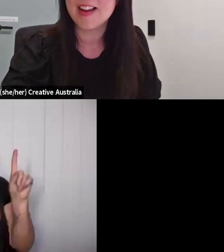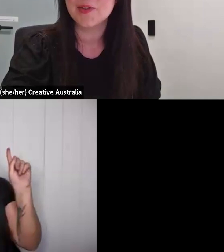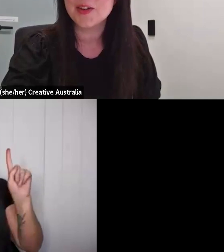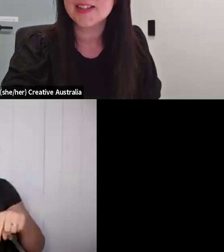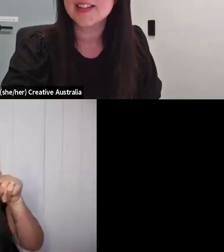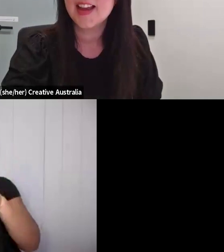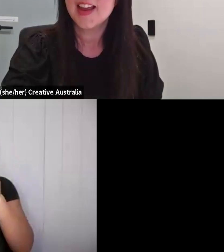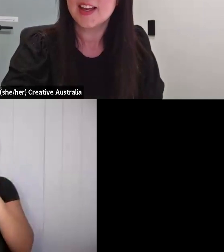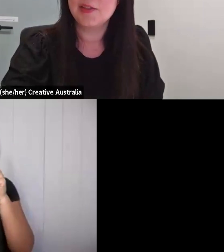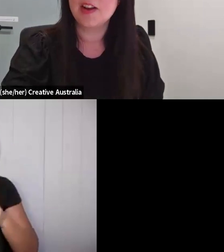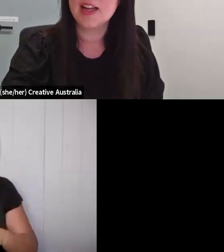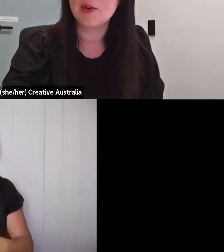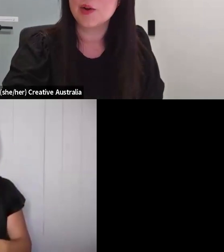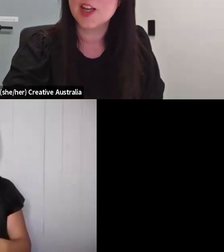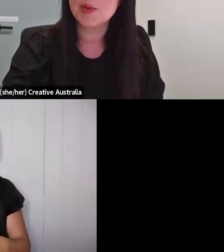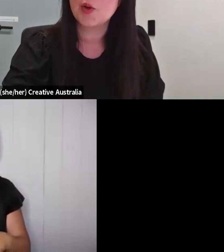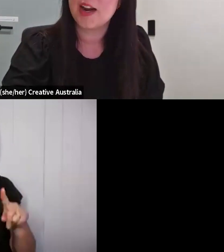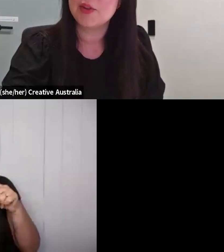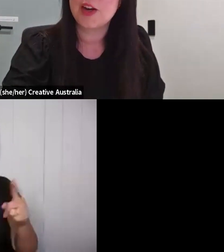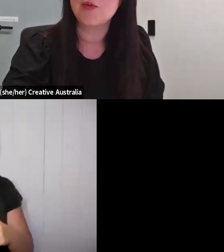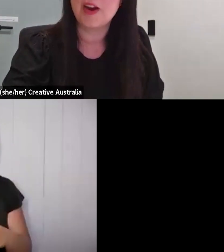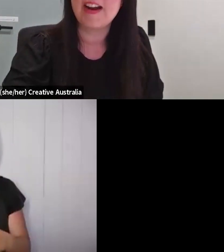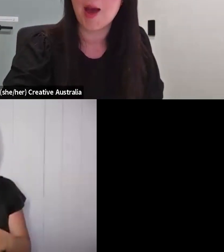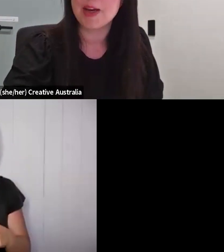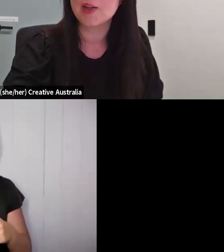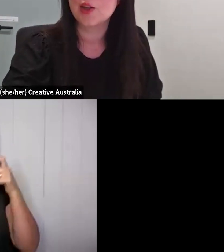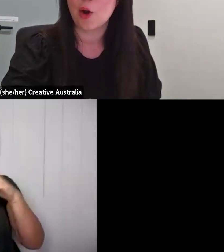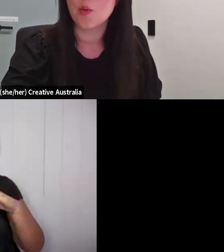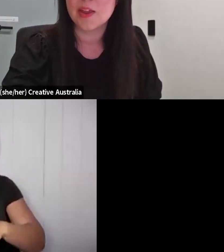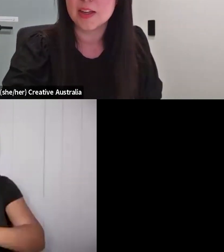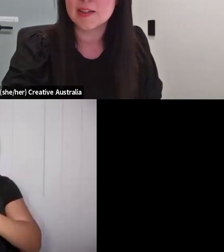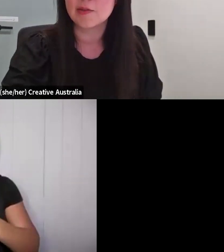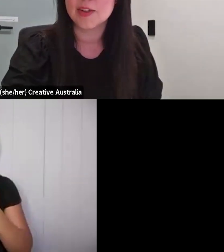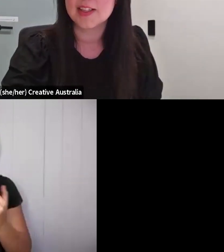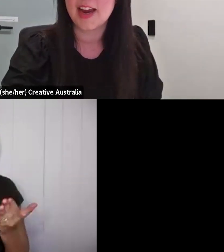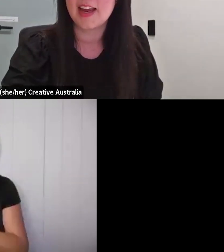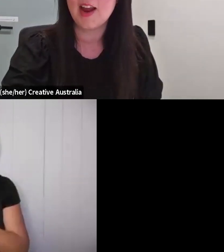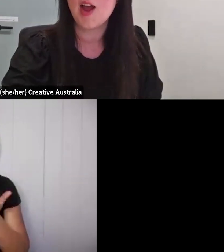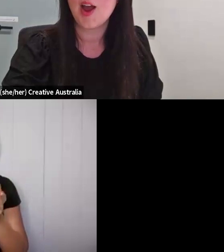kinds of risks in different concepts. Creative Australia is happy to go with this risk-taking,